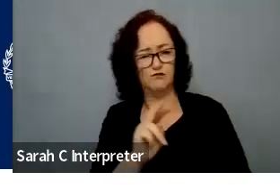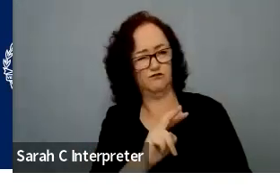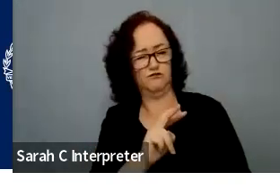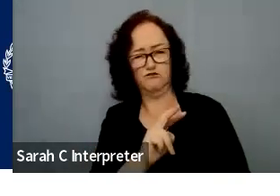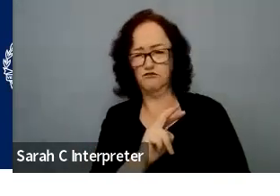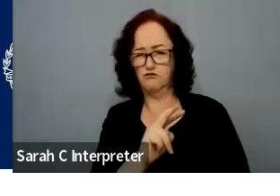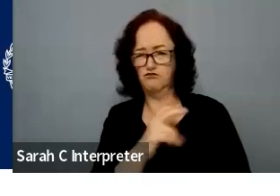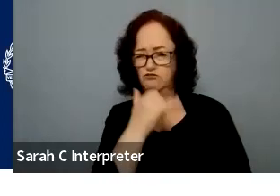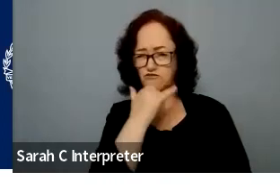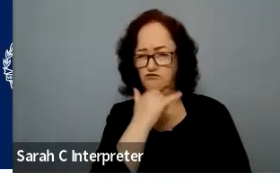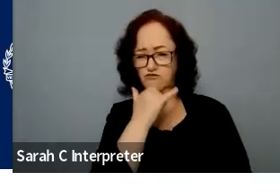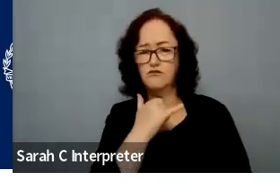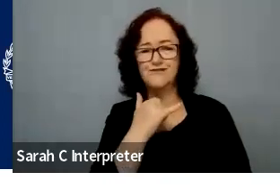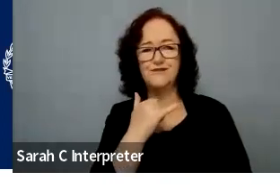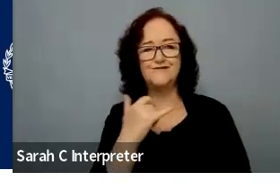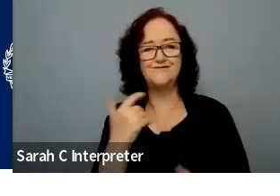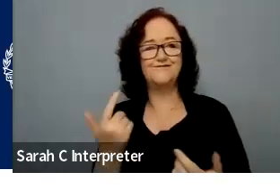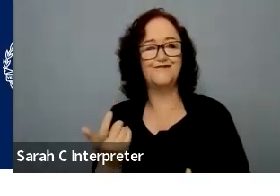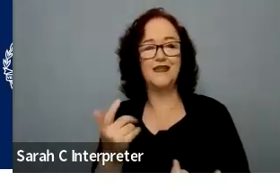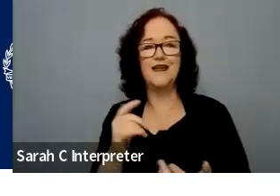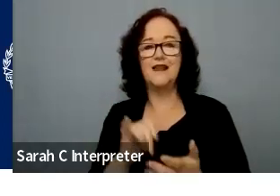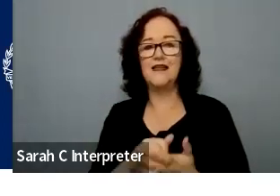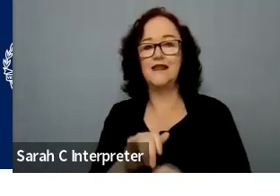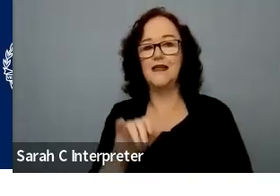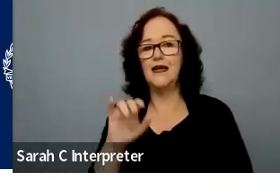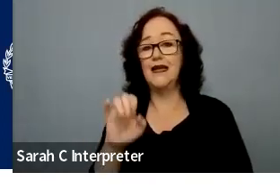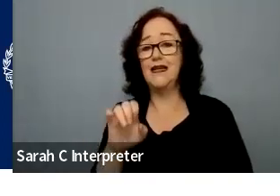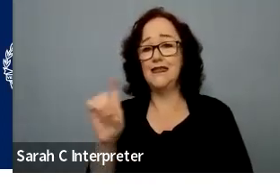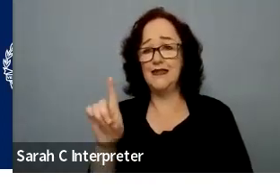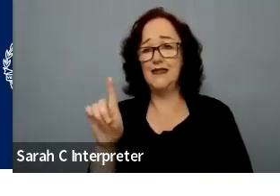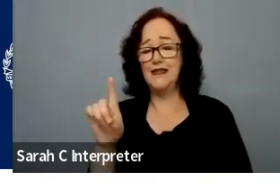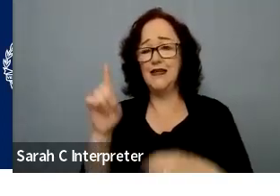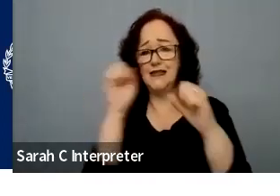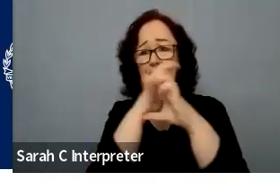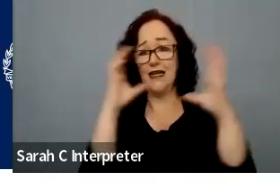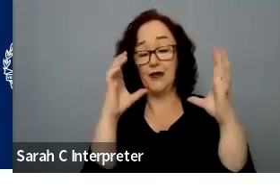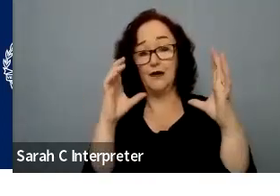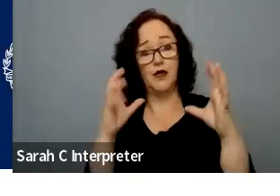scenario that I can only describe as a debacle, in which Timothy an adolescent is brought to this